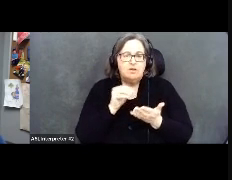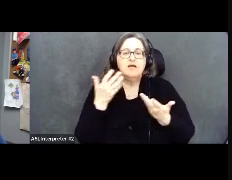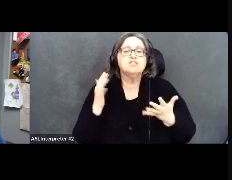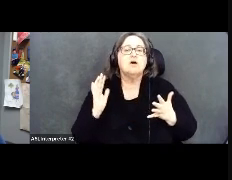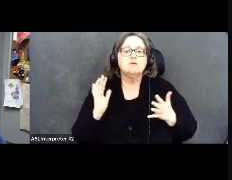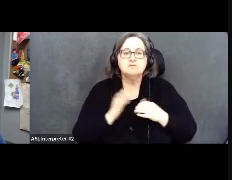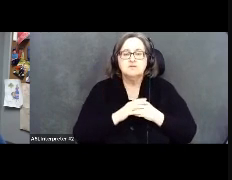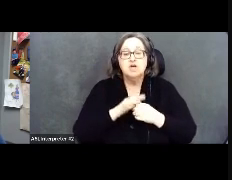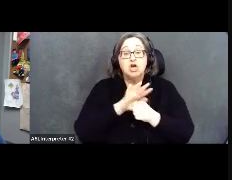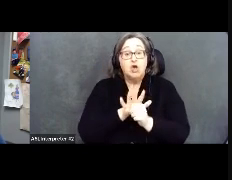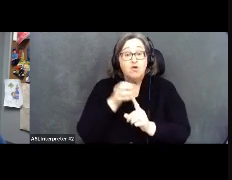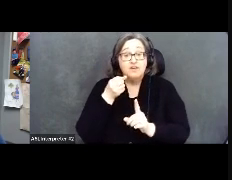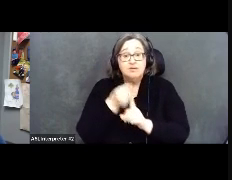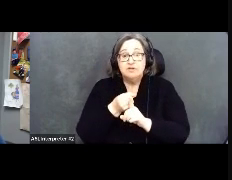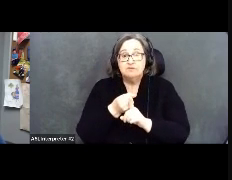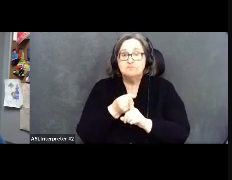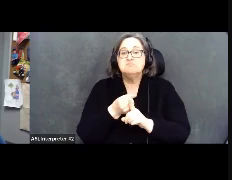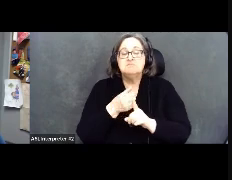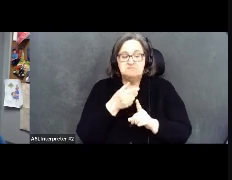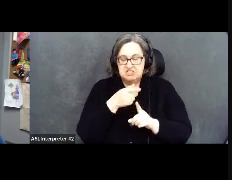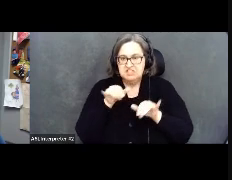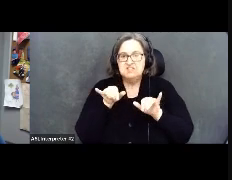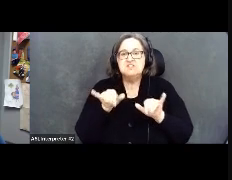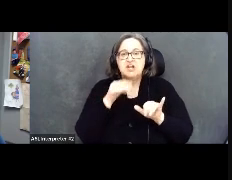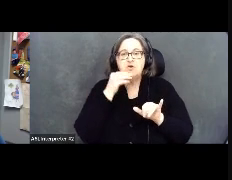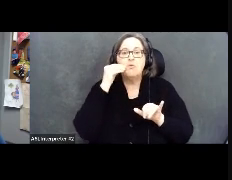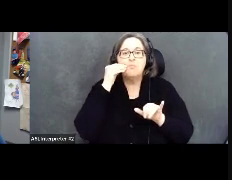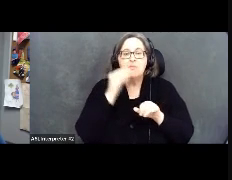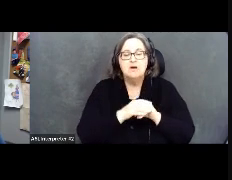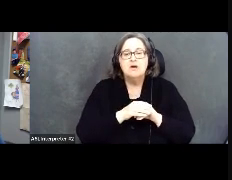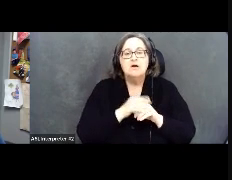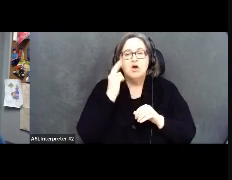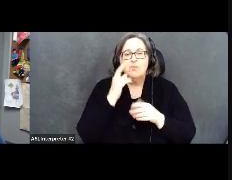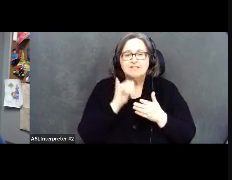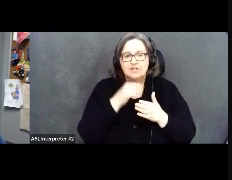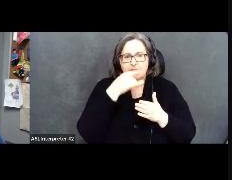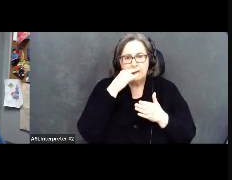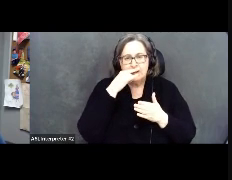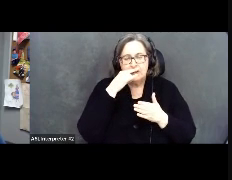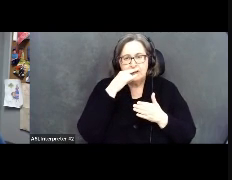Covid happened. I kept him at home. I realized this kid cannot he has the